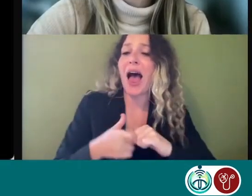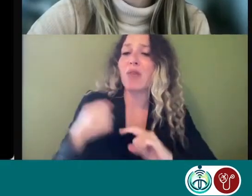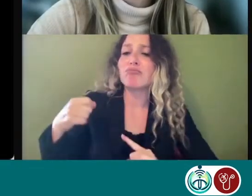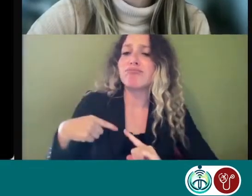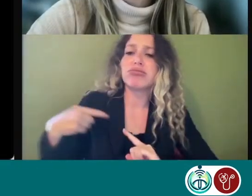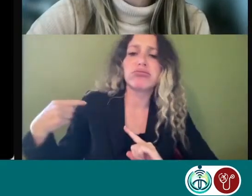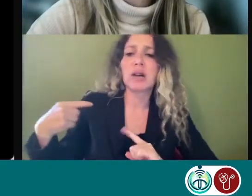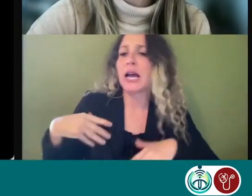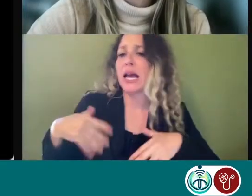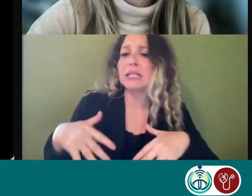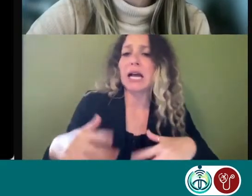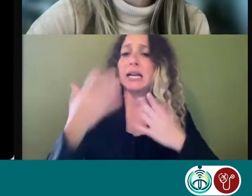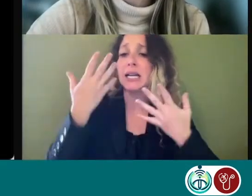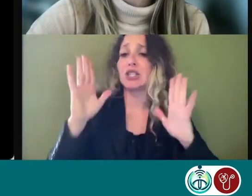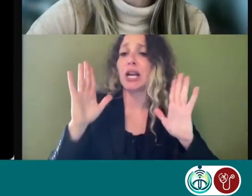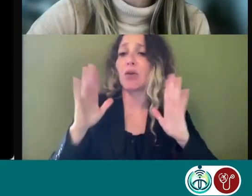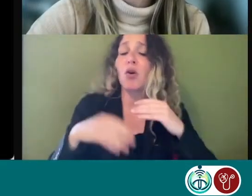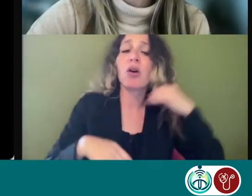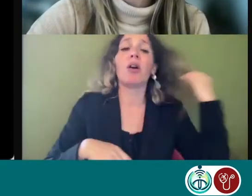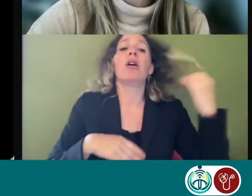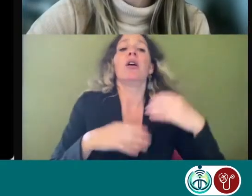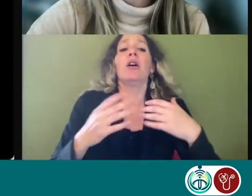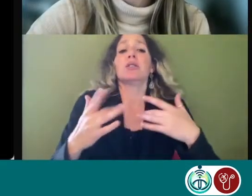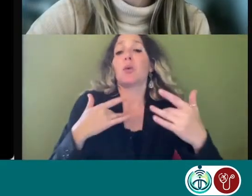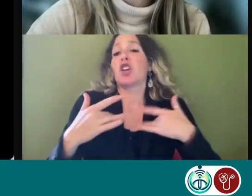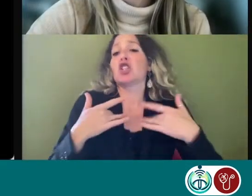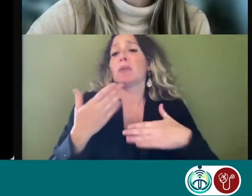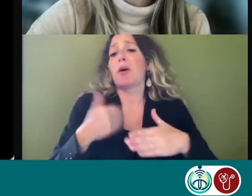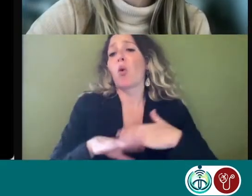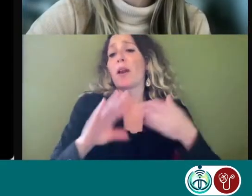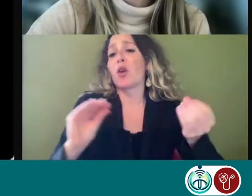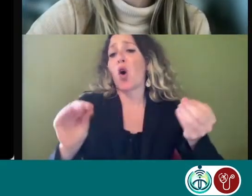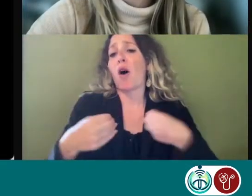and so they were much more worried about going into the doctor's office than they ever had been.